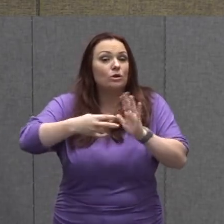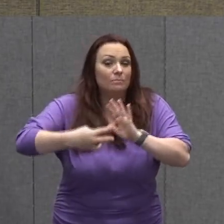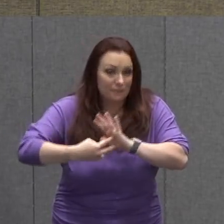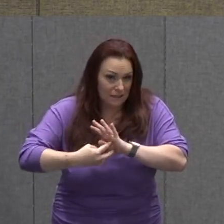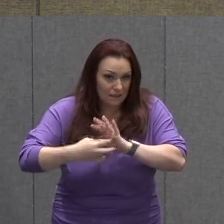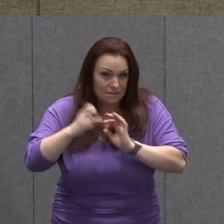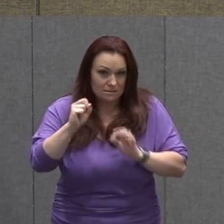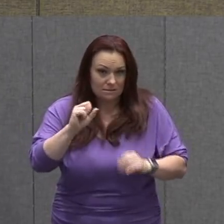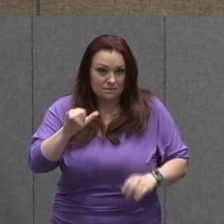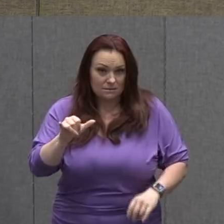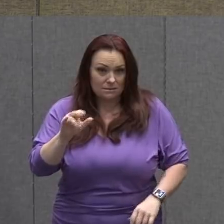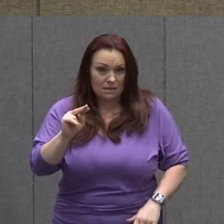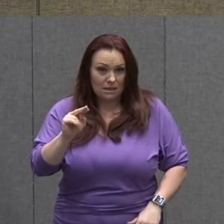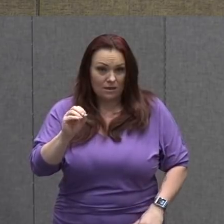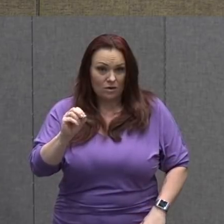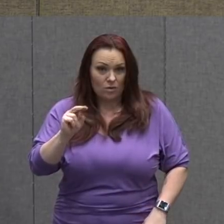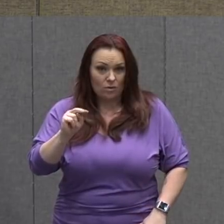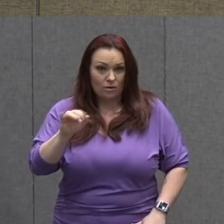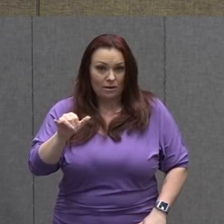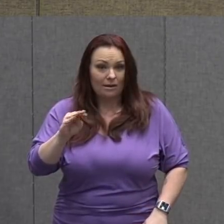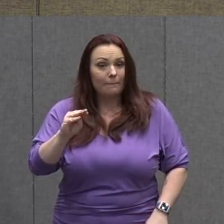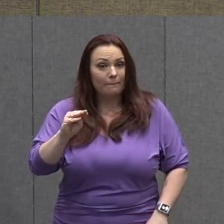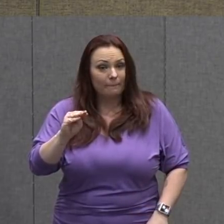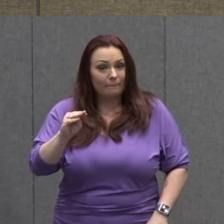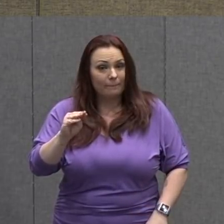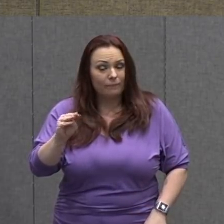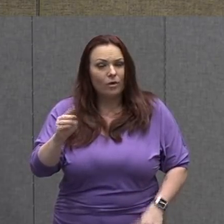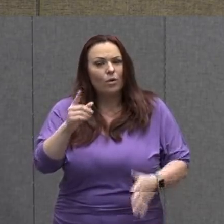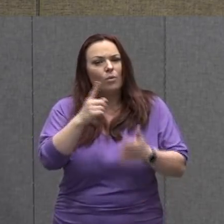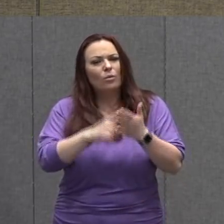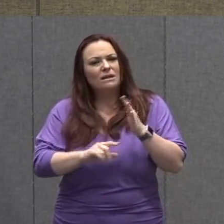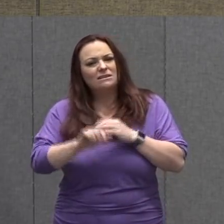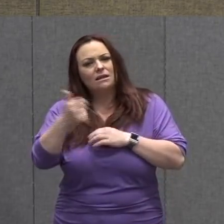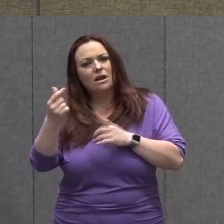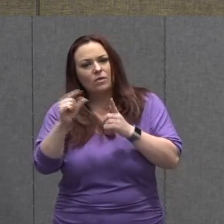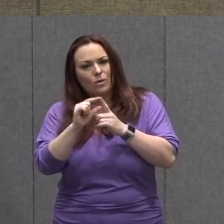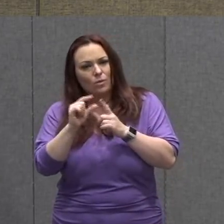Can you think of another word that has a similar meaning to adapt?